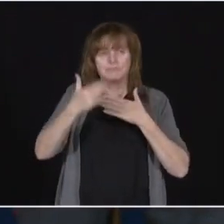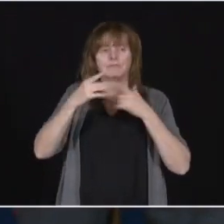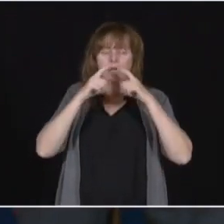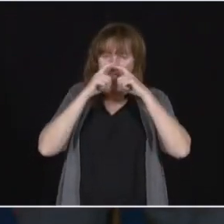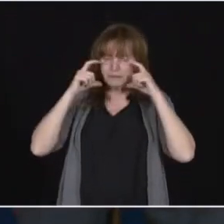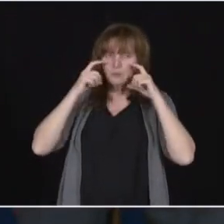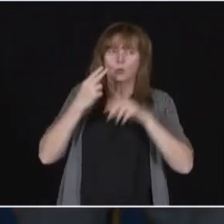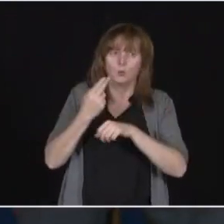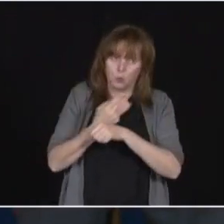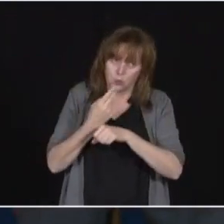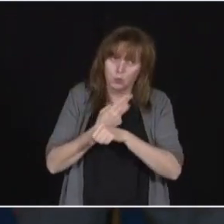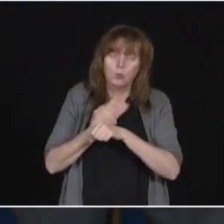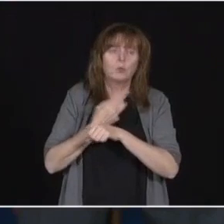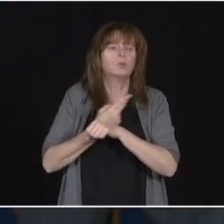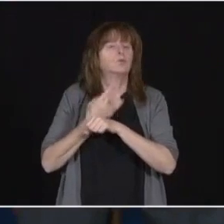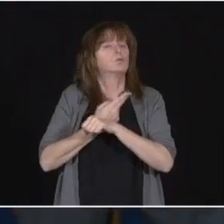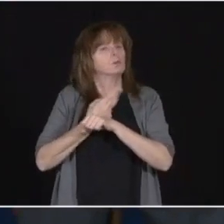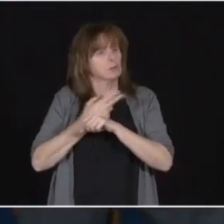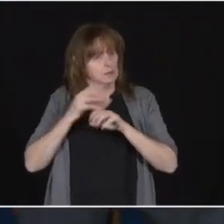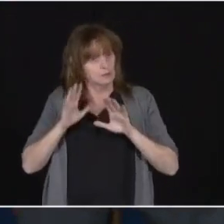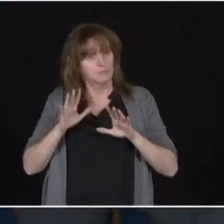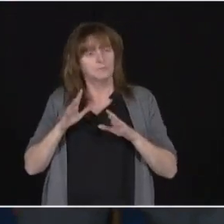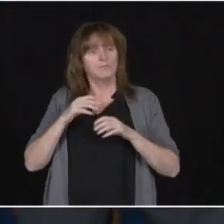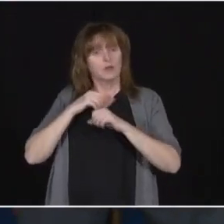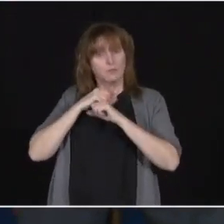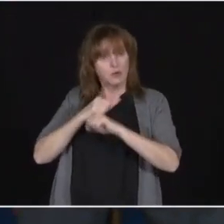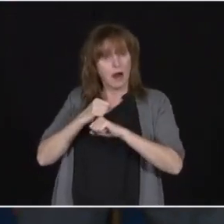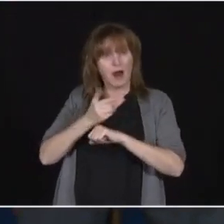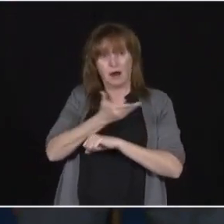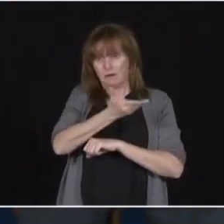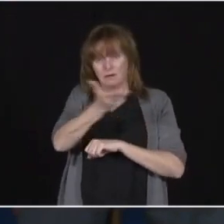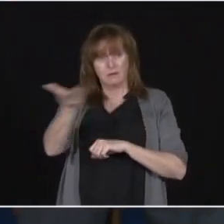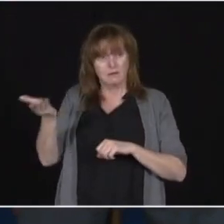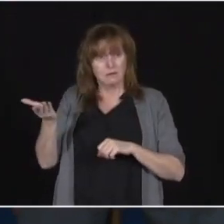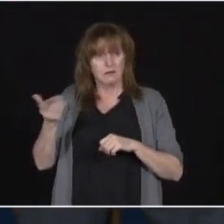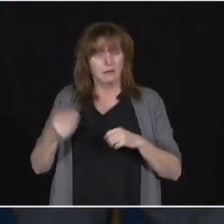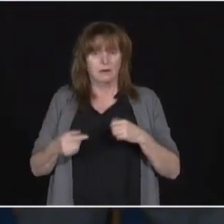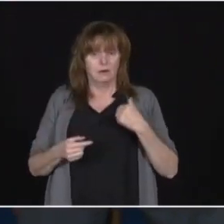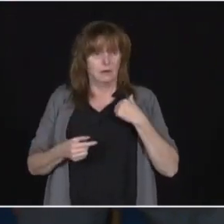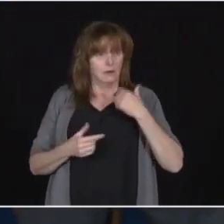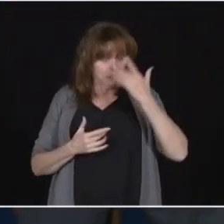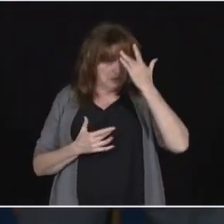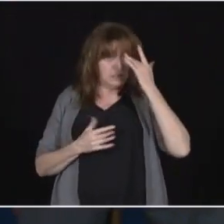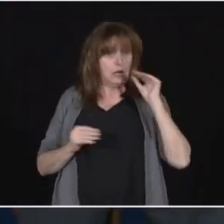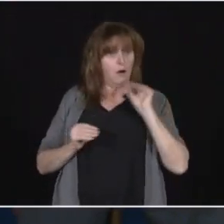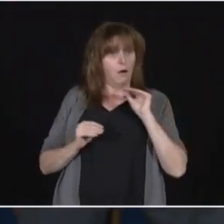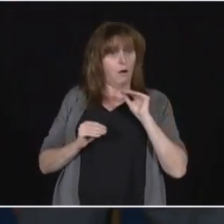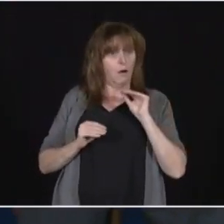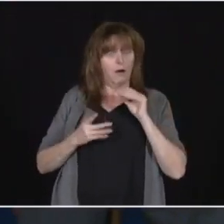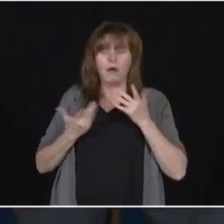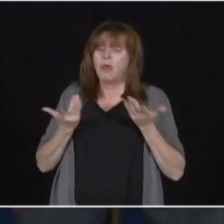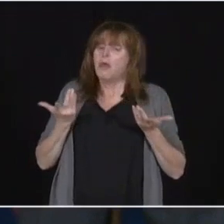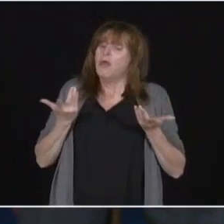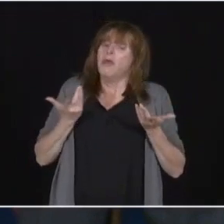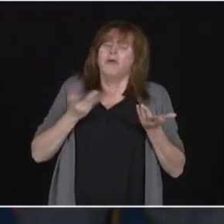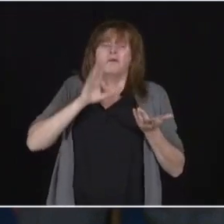facemask be worn out to protect other people from you. You may be asymptomatic but perhaps carrying COVID-19 and not have any idea of it.